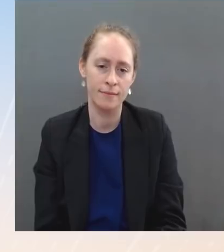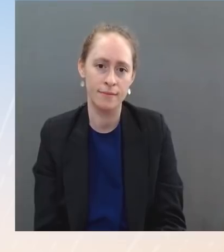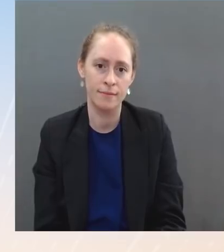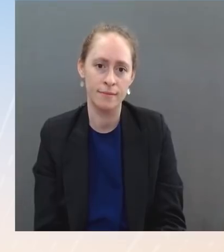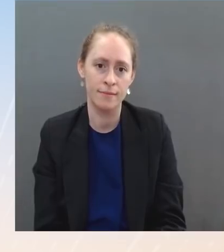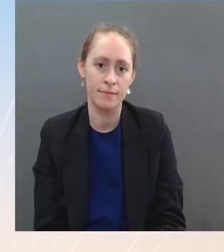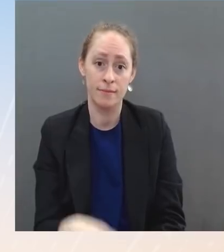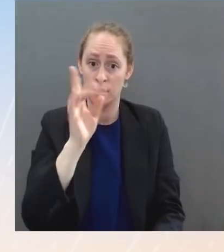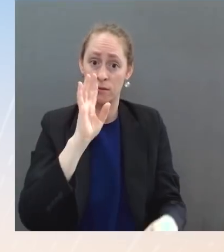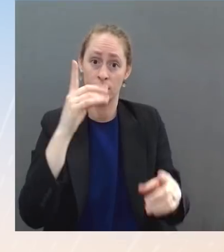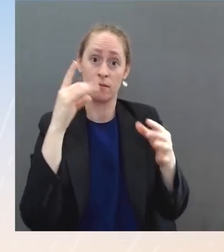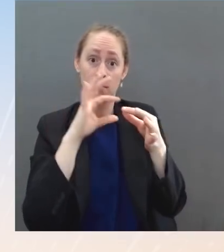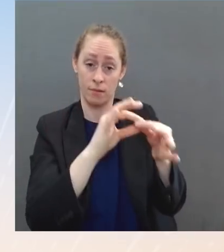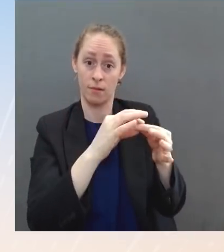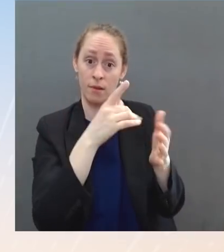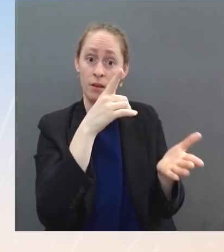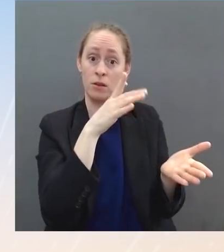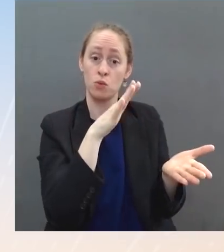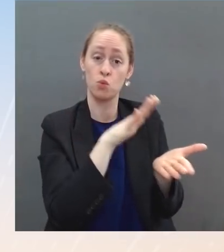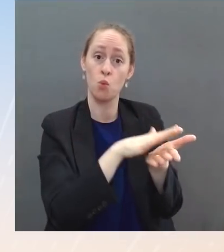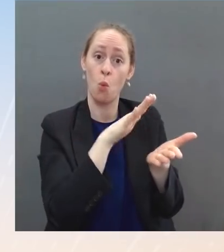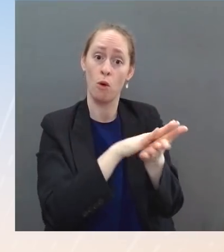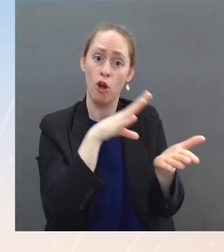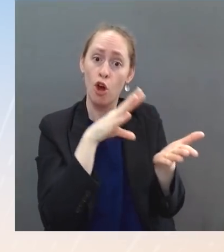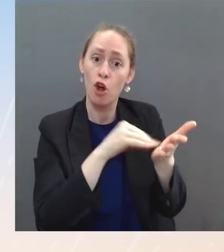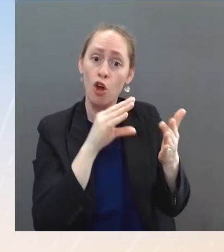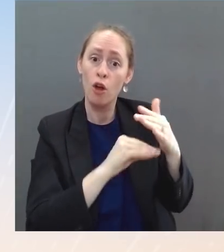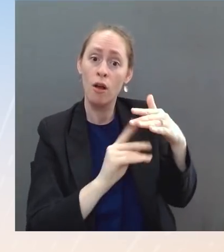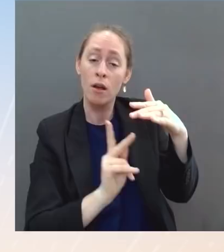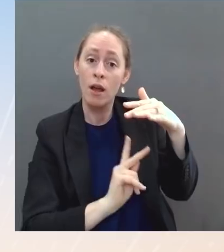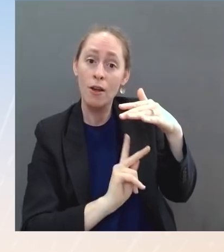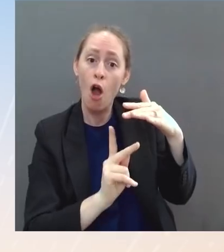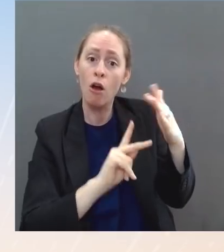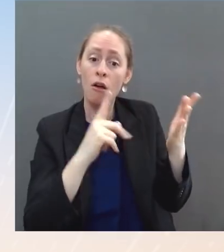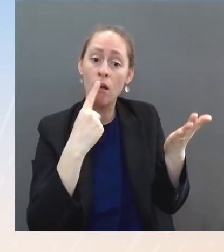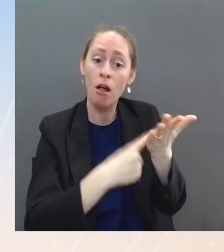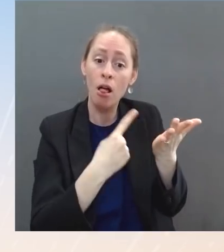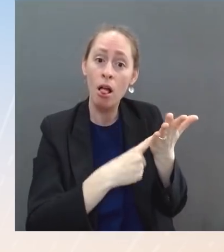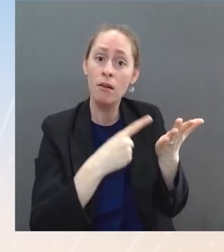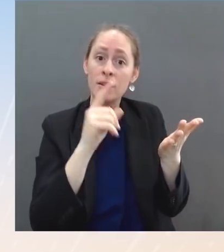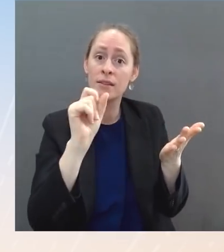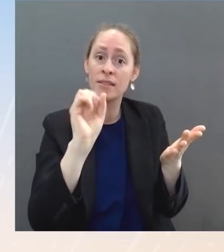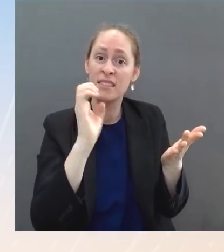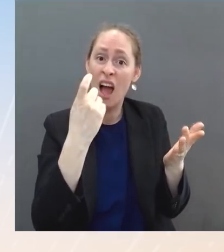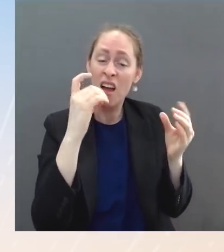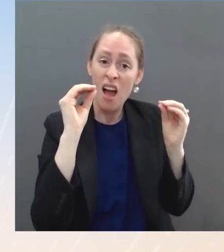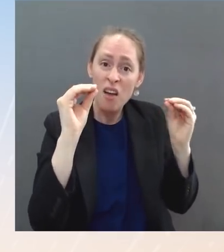I think that's a relevant question, because I think this is a politically charged, harsh law